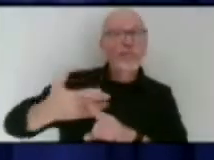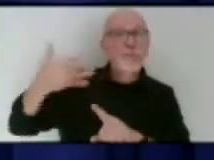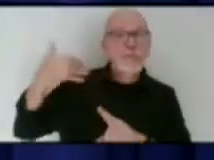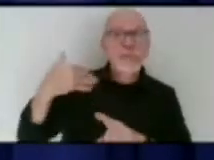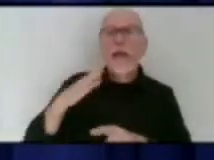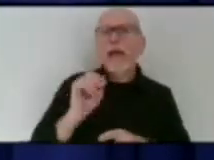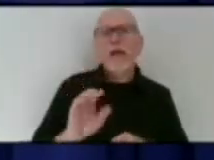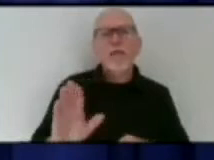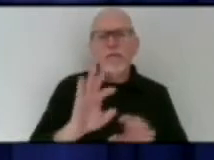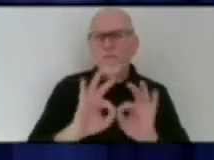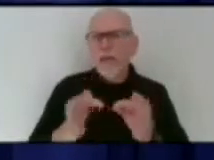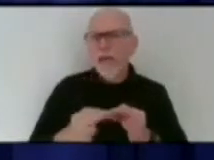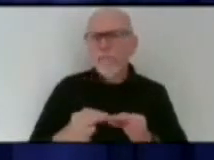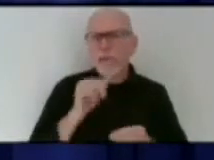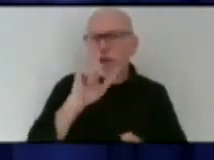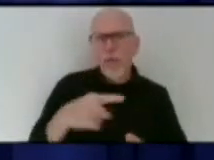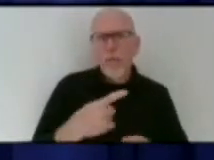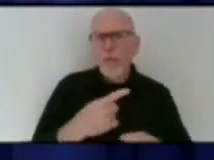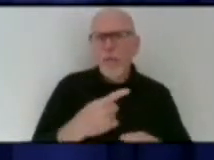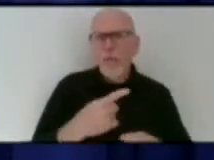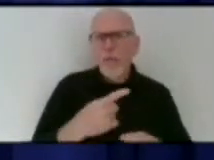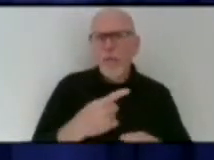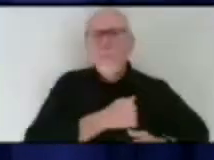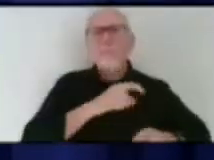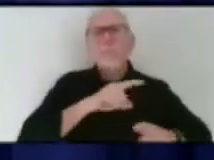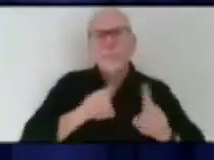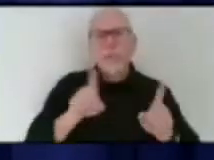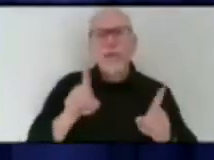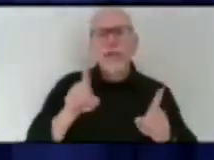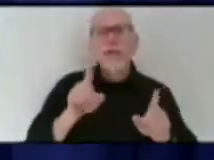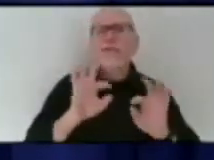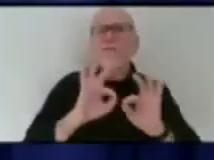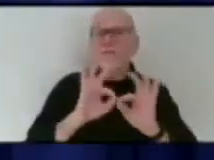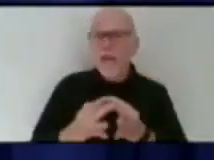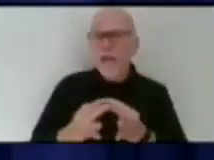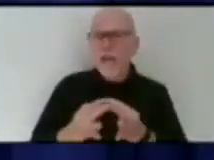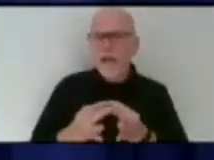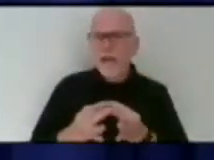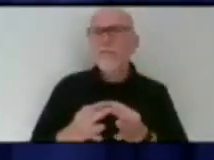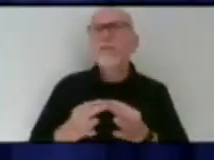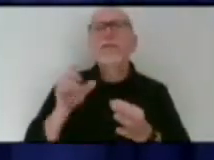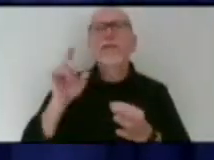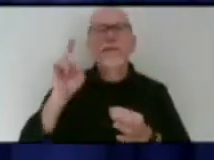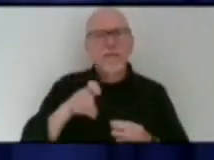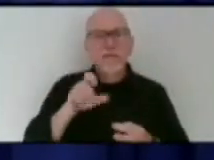know that it's not just the person that puts the on its the surrounding support